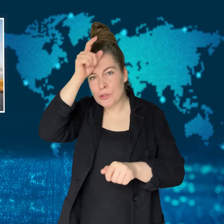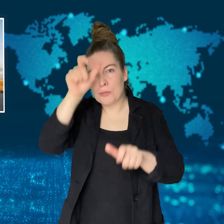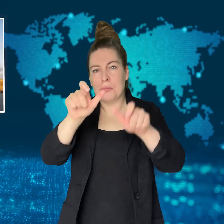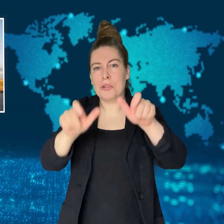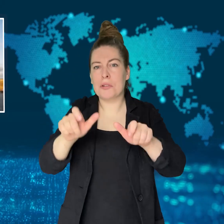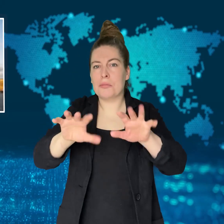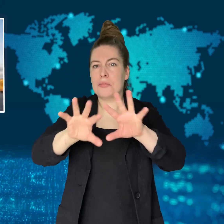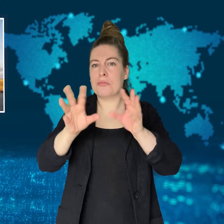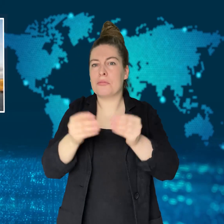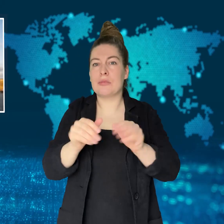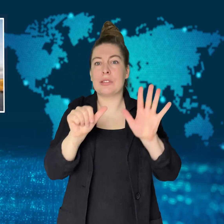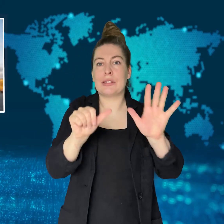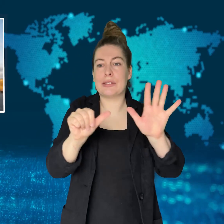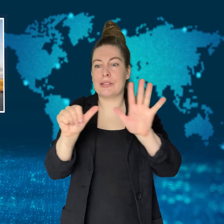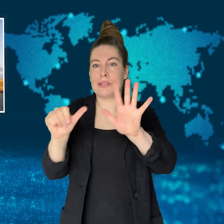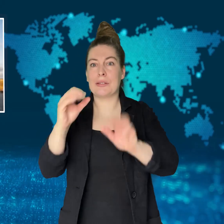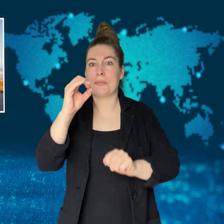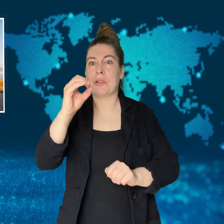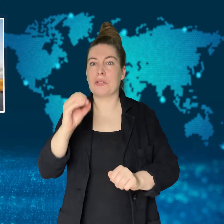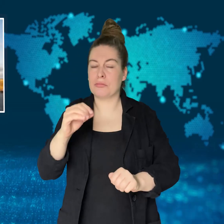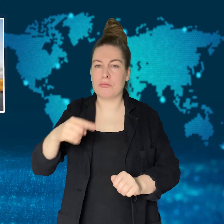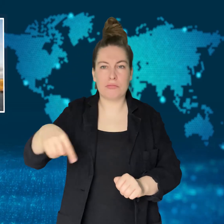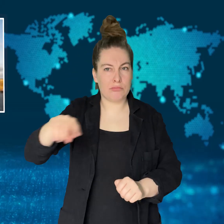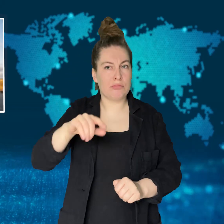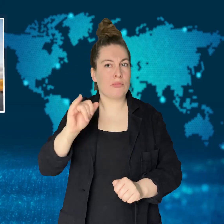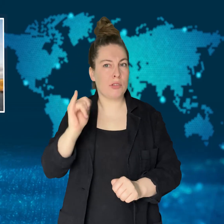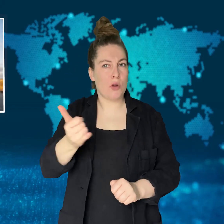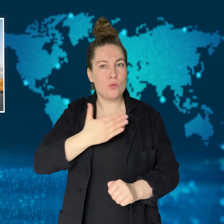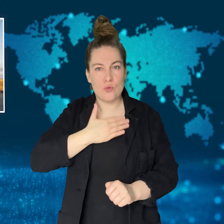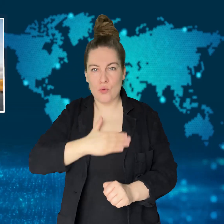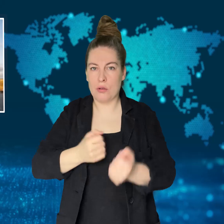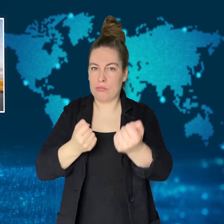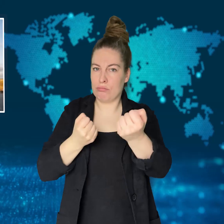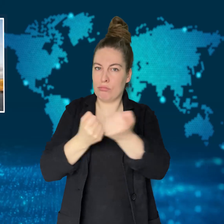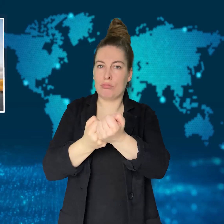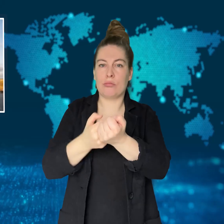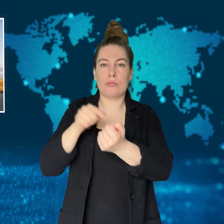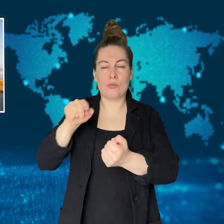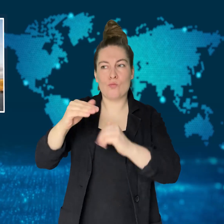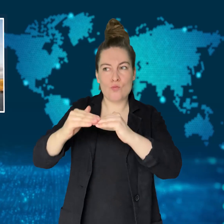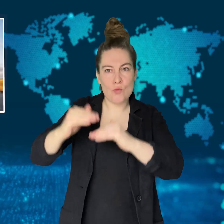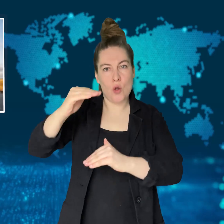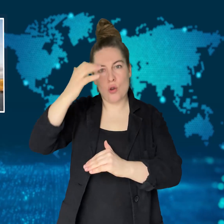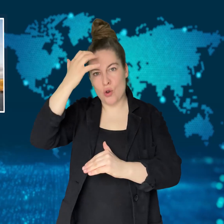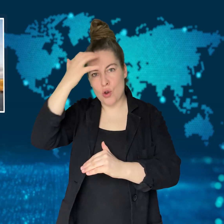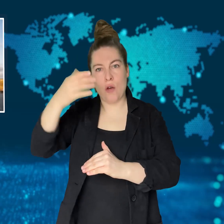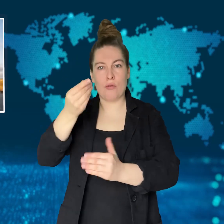Merz wants that to change.